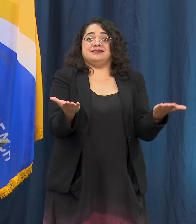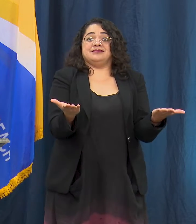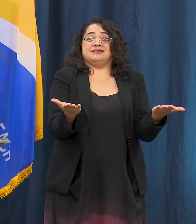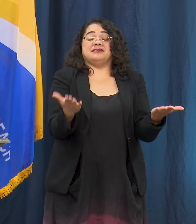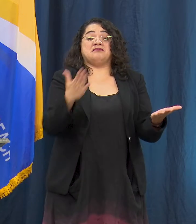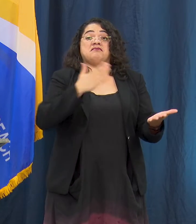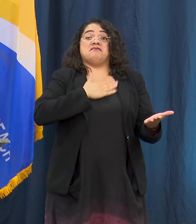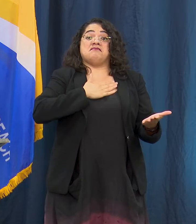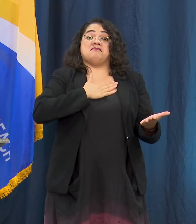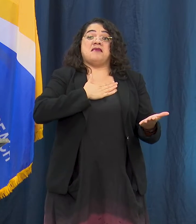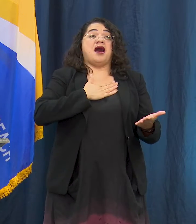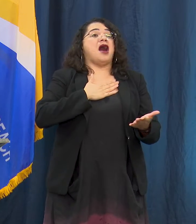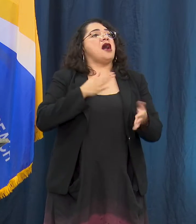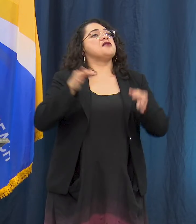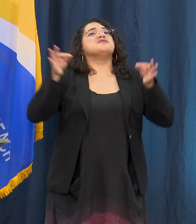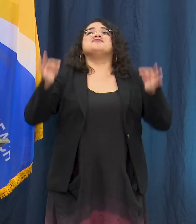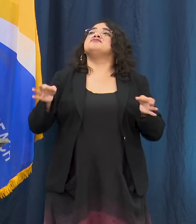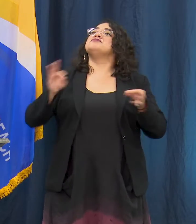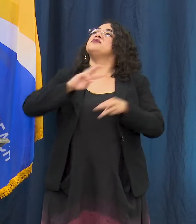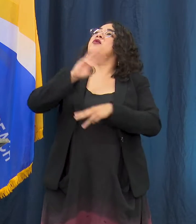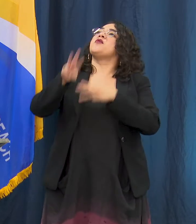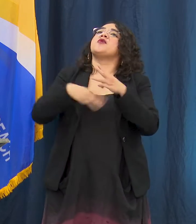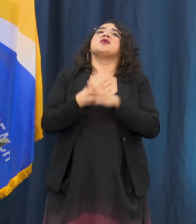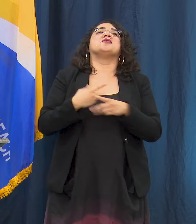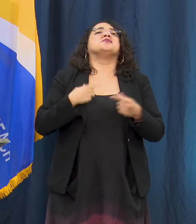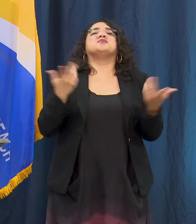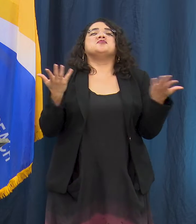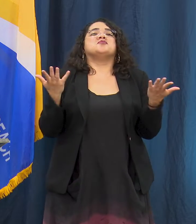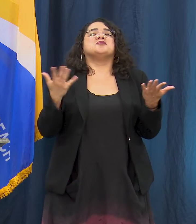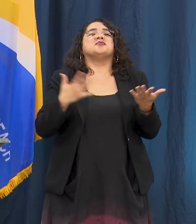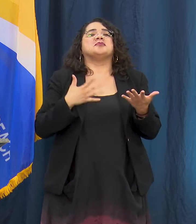world which is not right now then I would encourage everybody to still stay